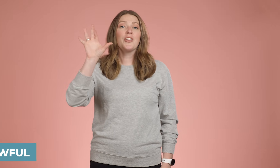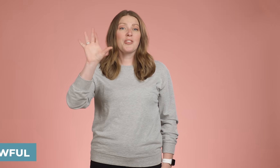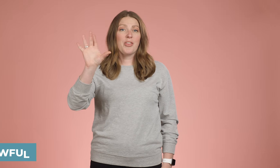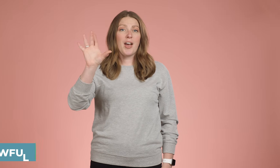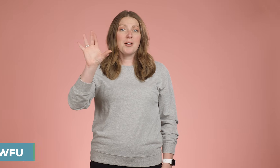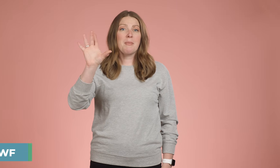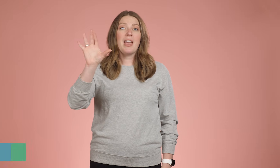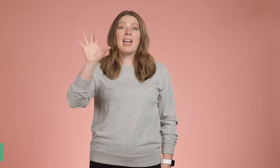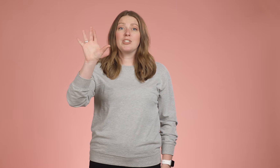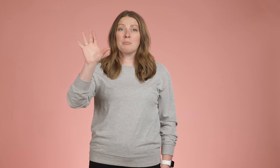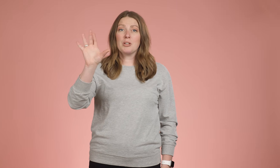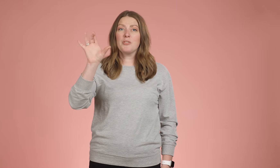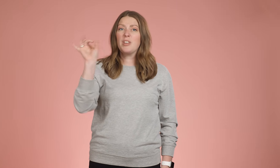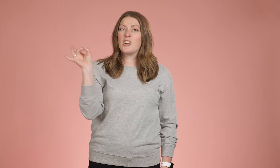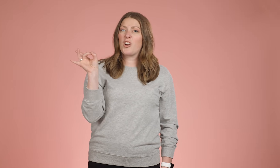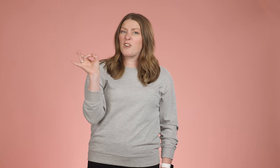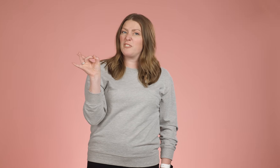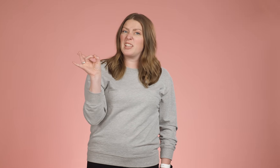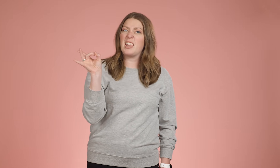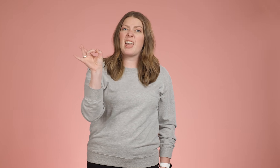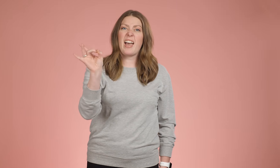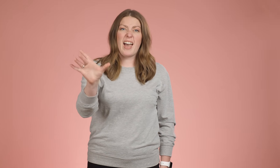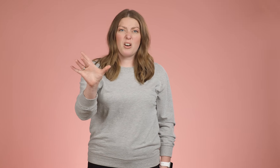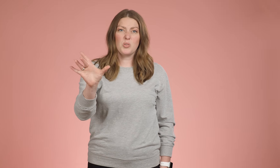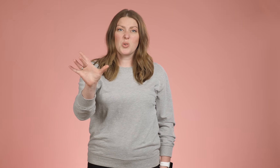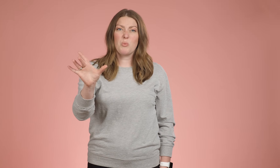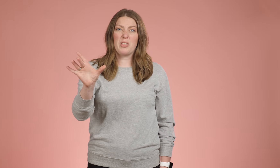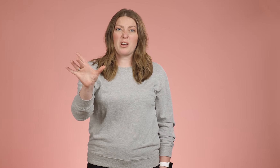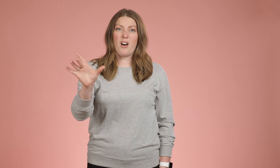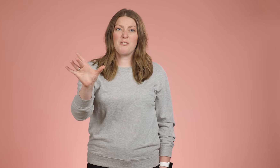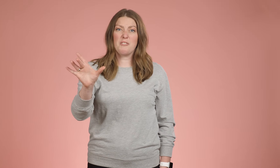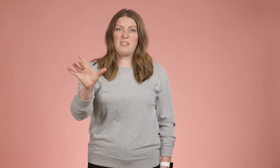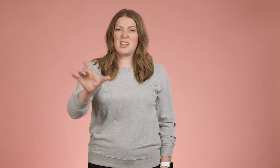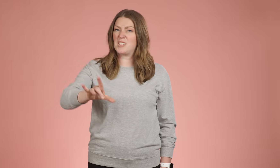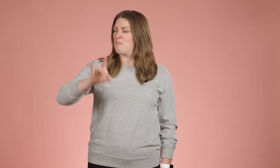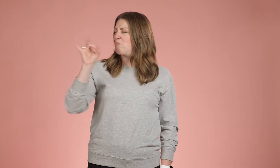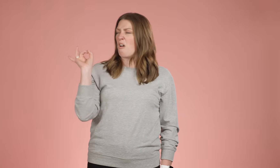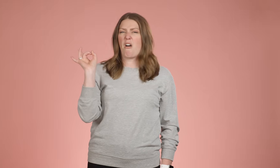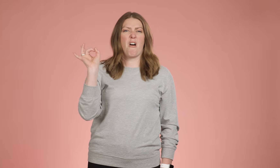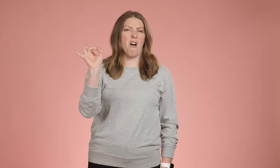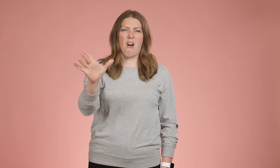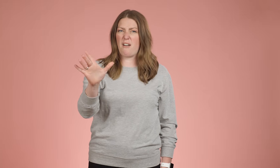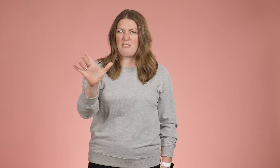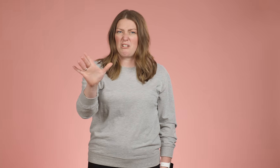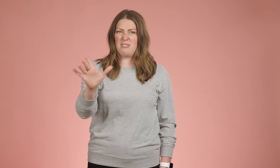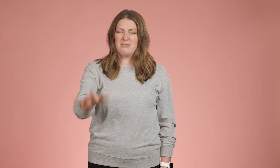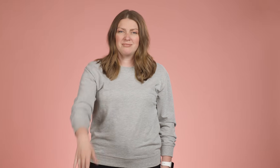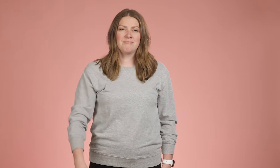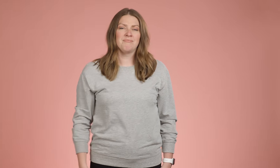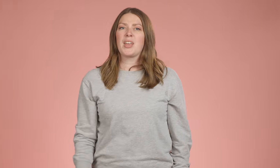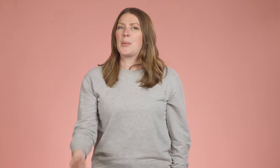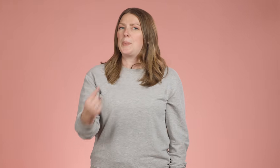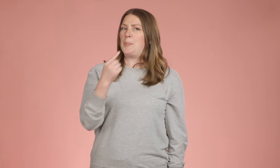Your thumb and your middle finger are flicking out with an awful face. Awful.